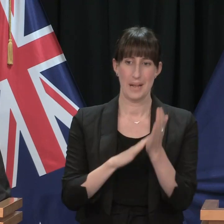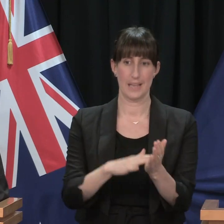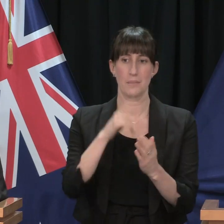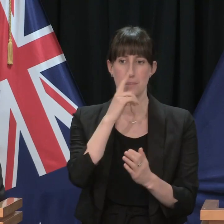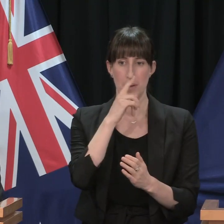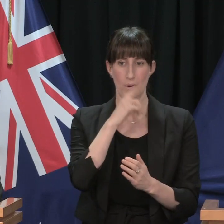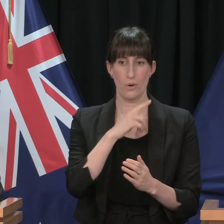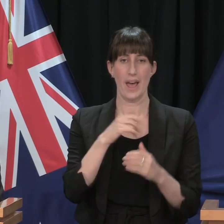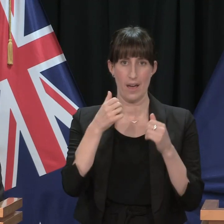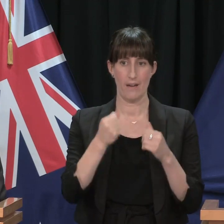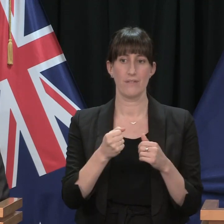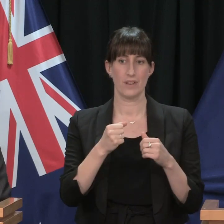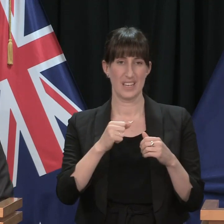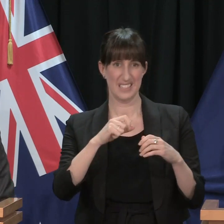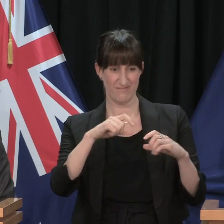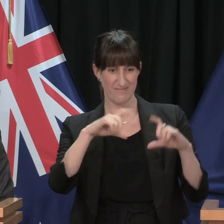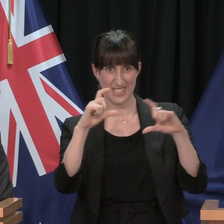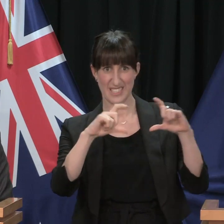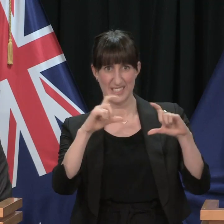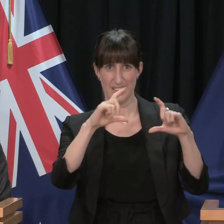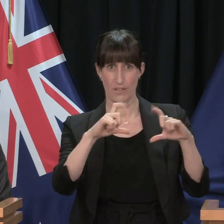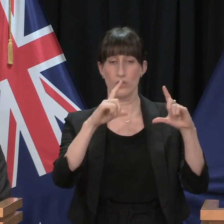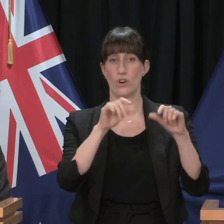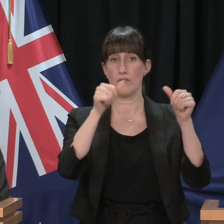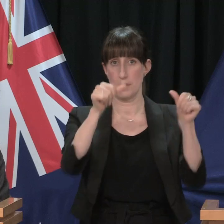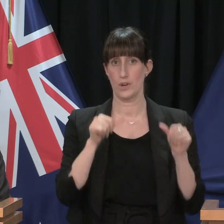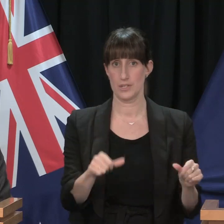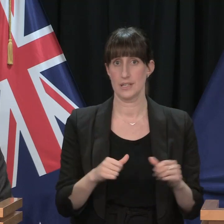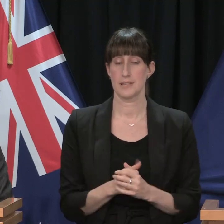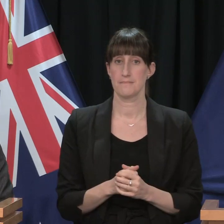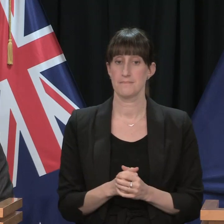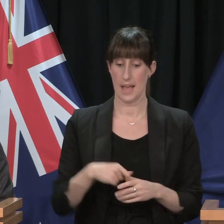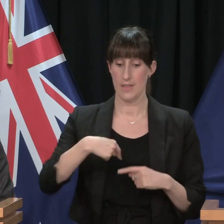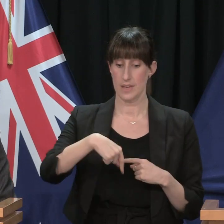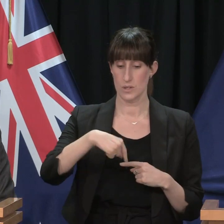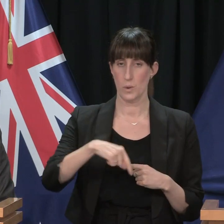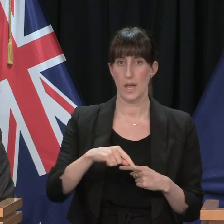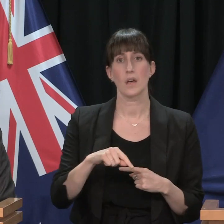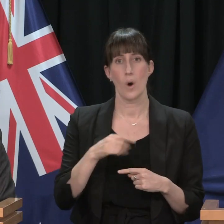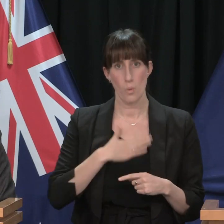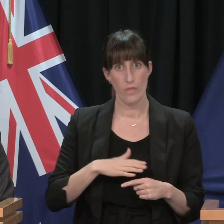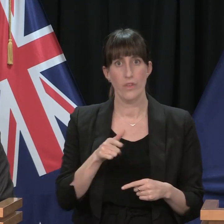it now stands at 1,845,306.